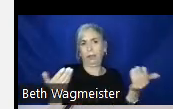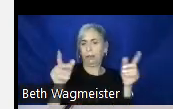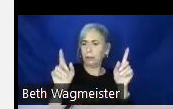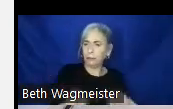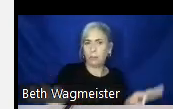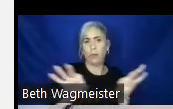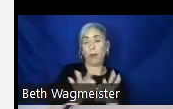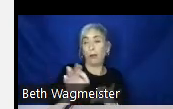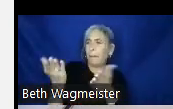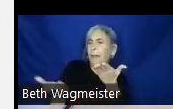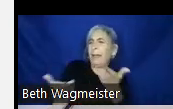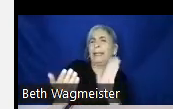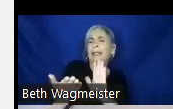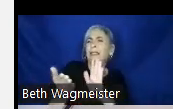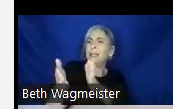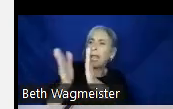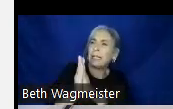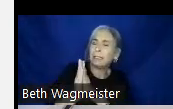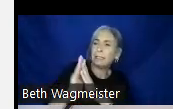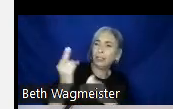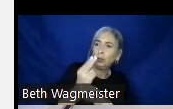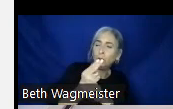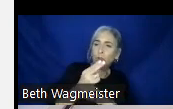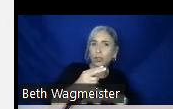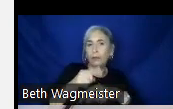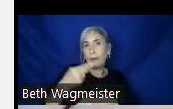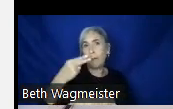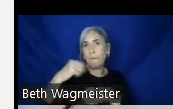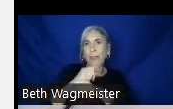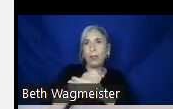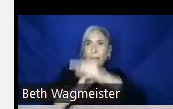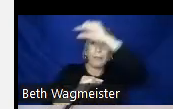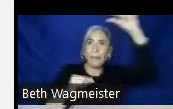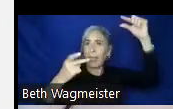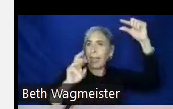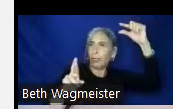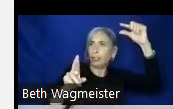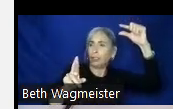asking users to make sure the heading structure makes sense or using Malaysian says that have